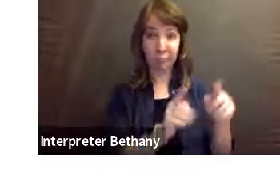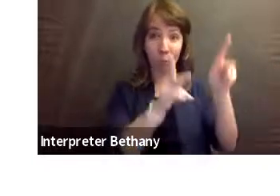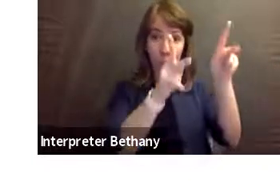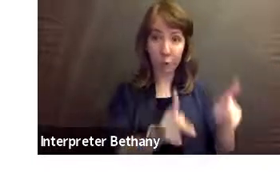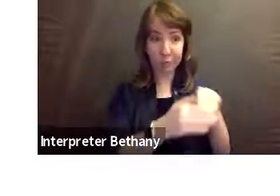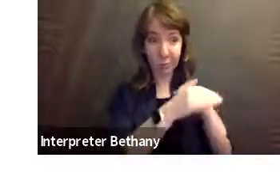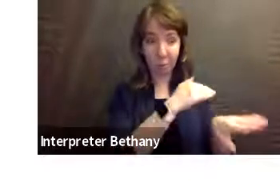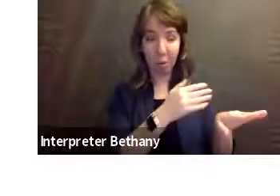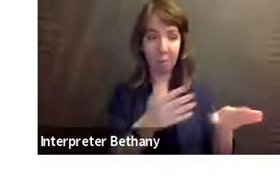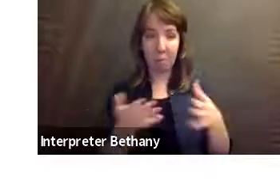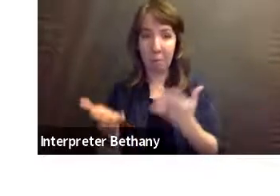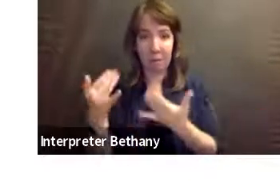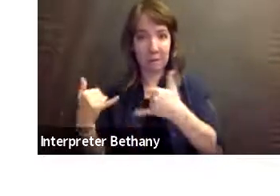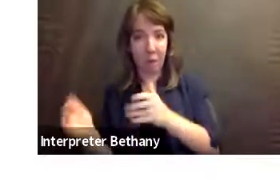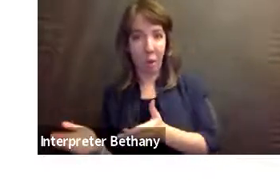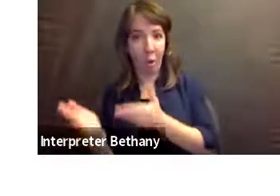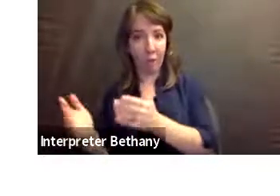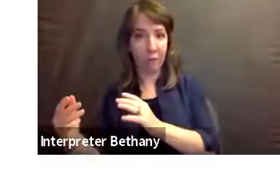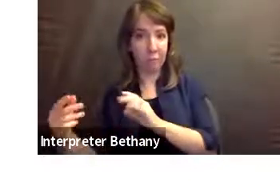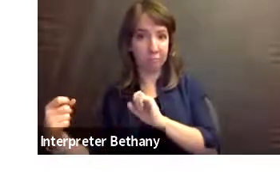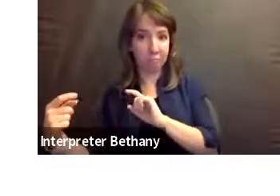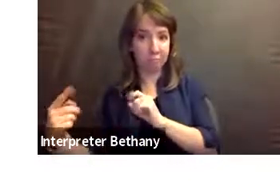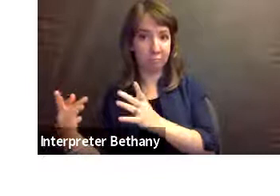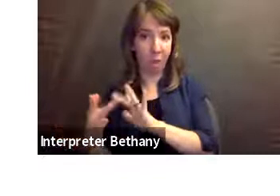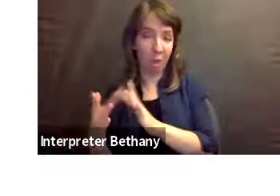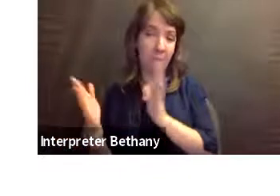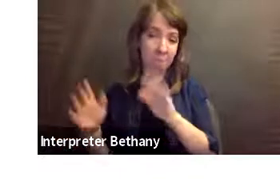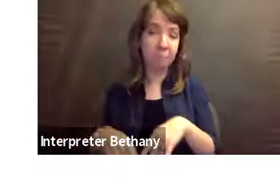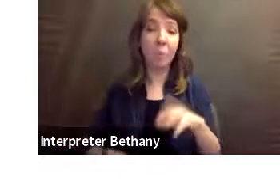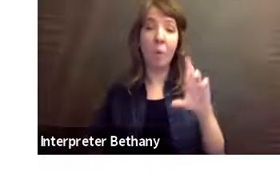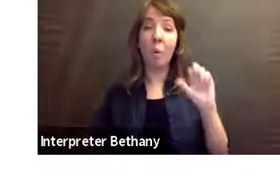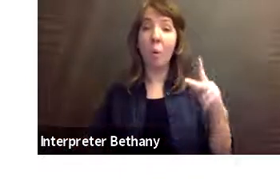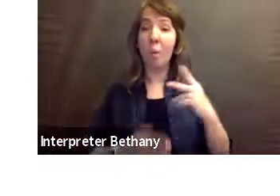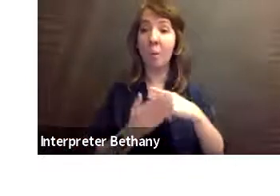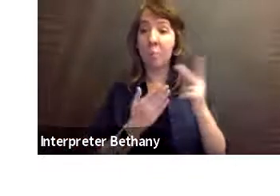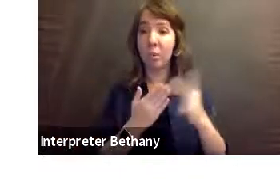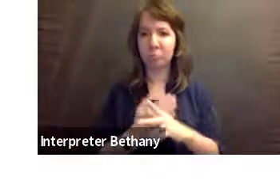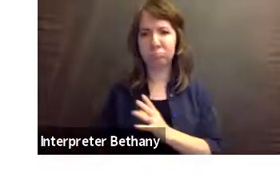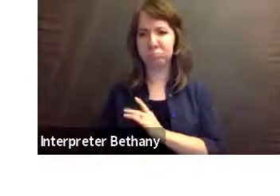Linda Kobashigawa: So the rap program because worked out actually really well online.